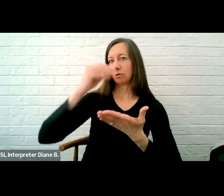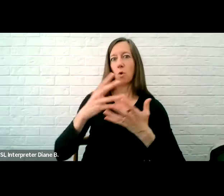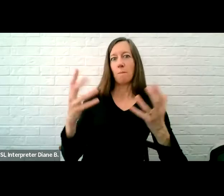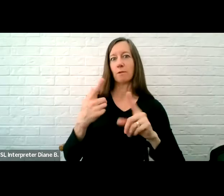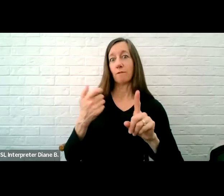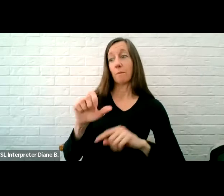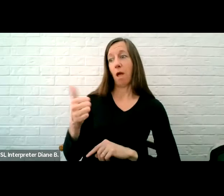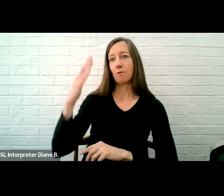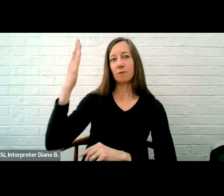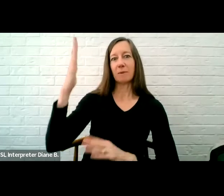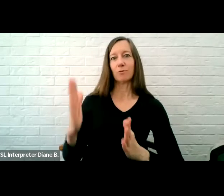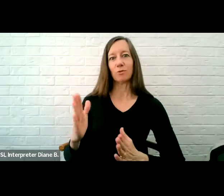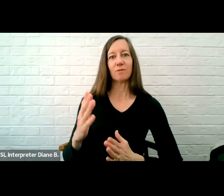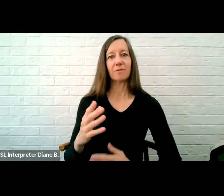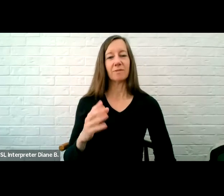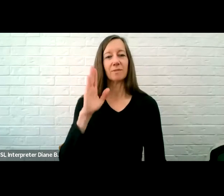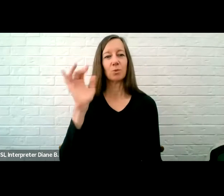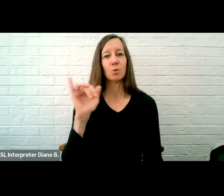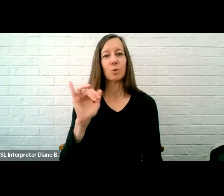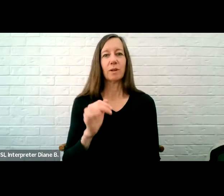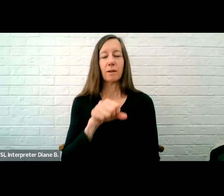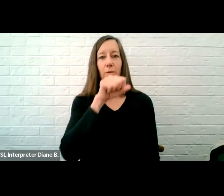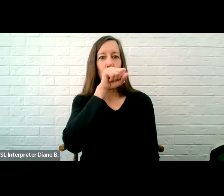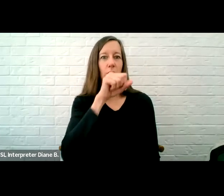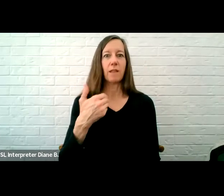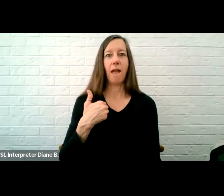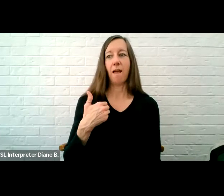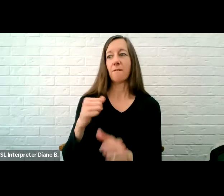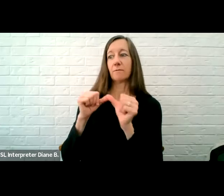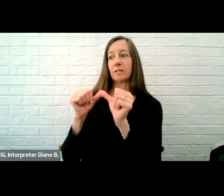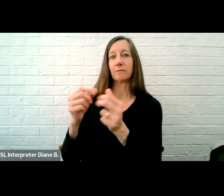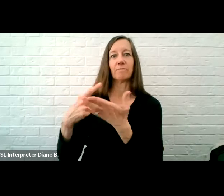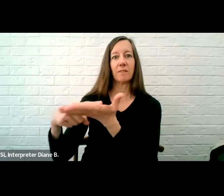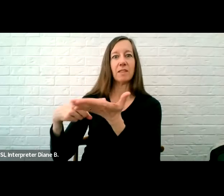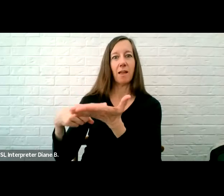and my love to continue to have dialogue with both of them on this topic.